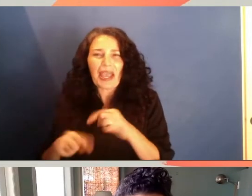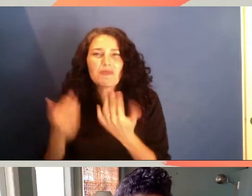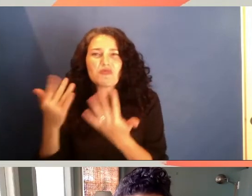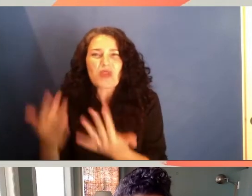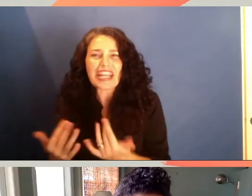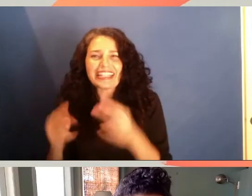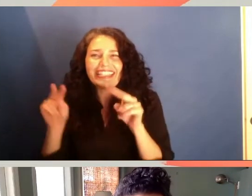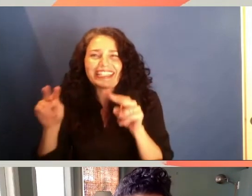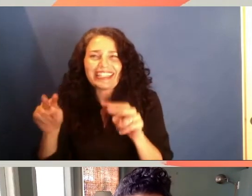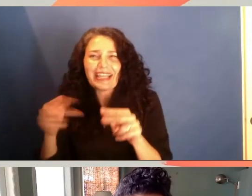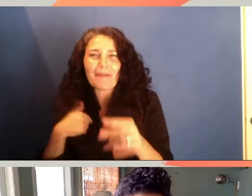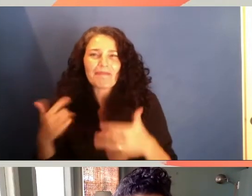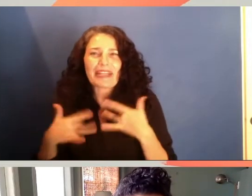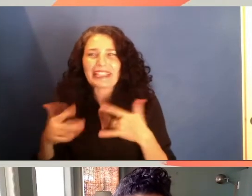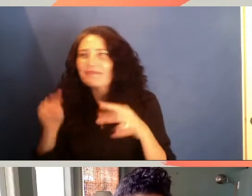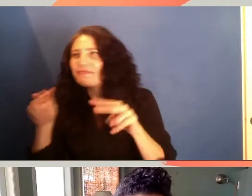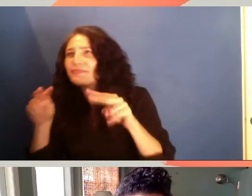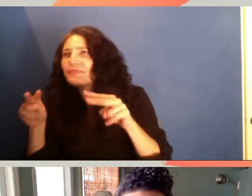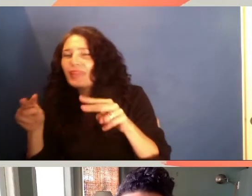in what I am calling a post-"Disclosure" world.